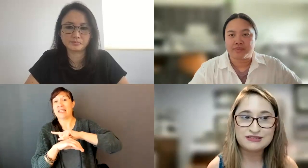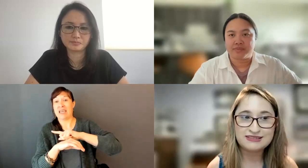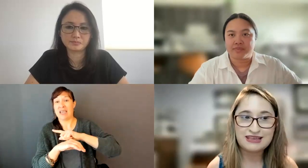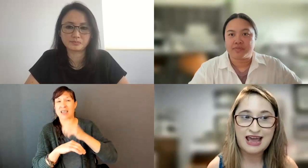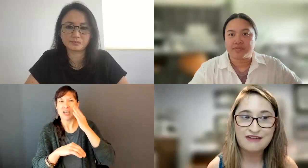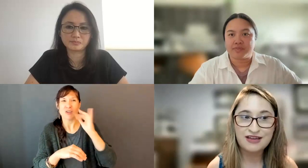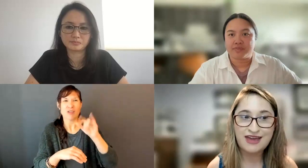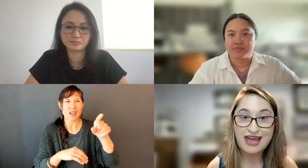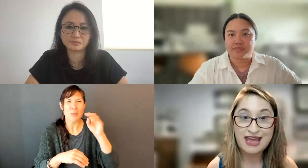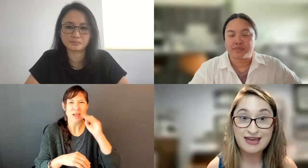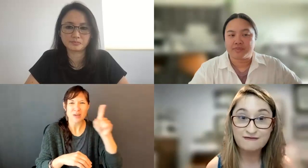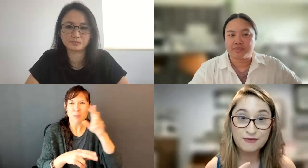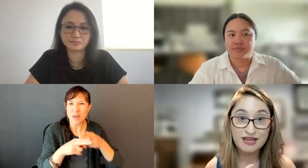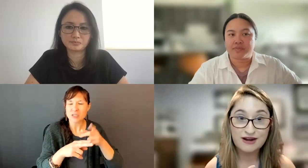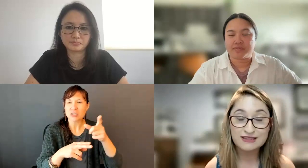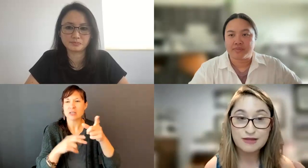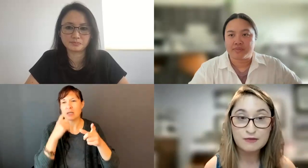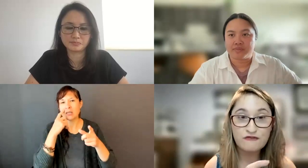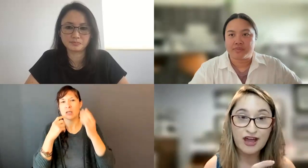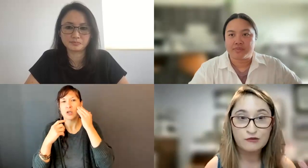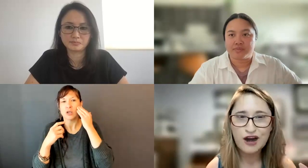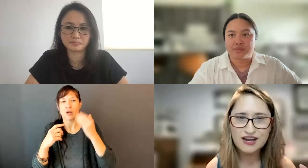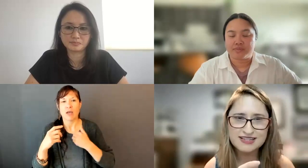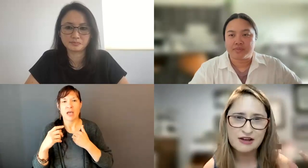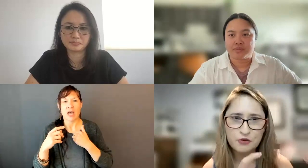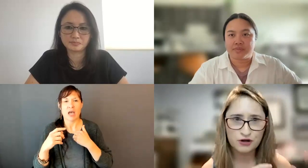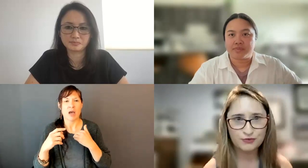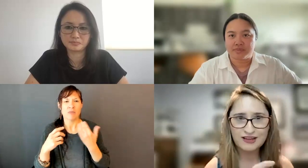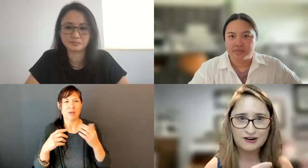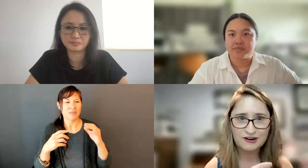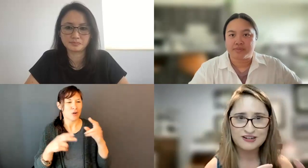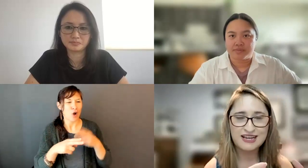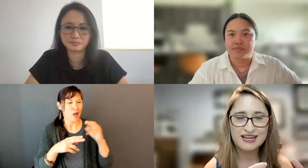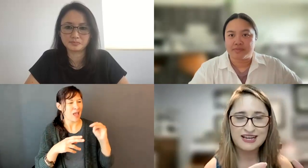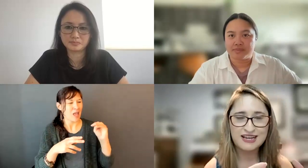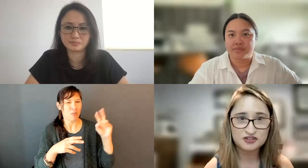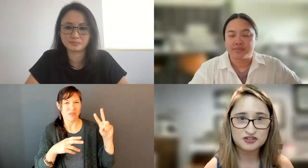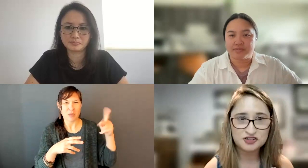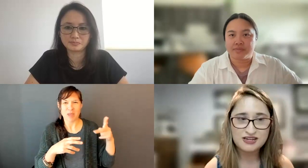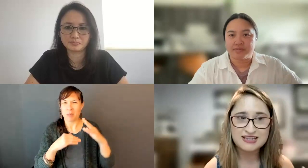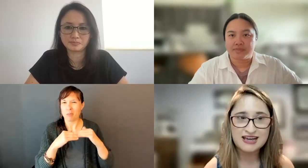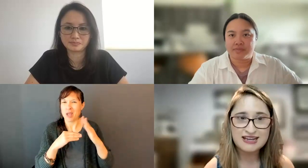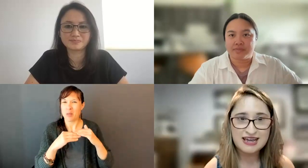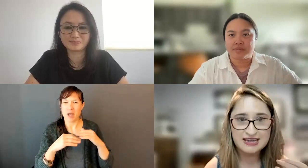was having that MVP, right, the minimum viable product and how you work really hard to get all this research done